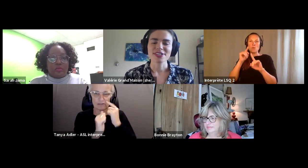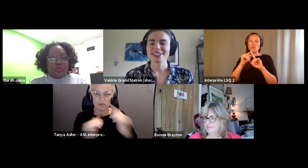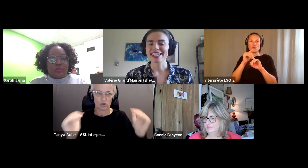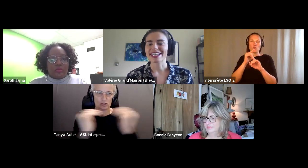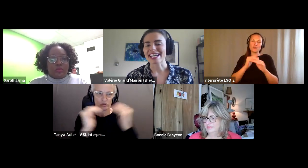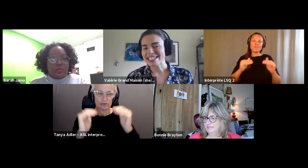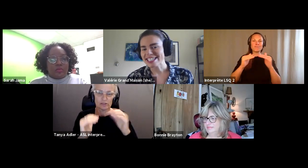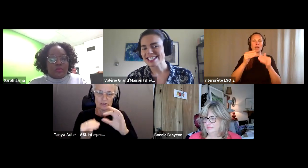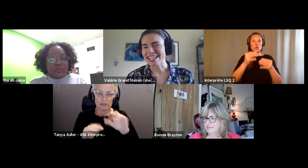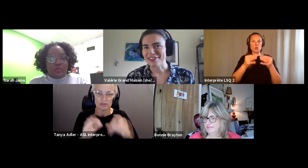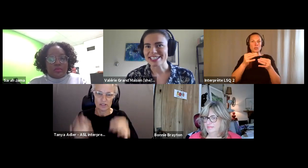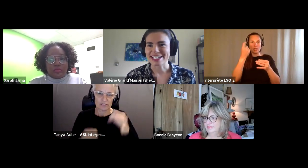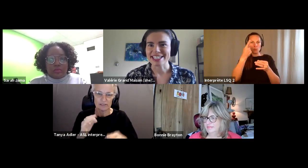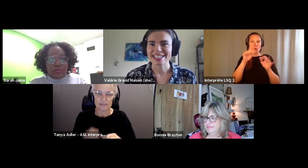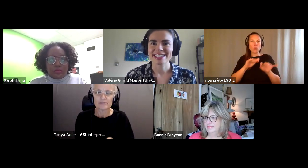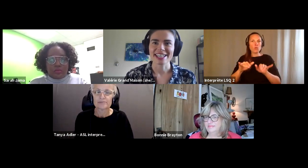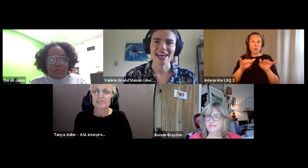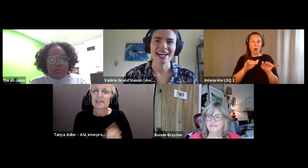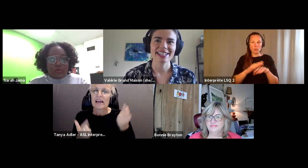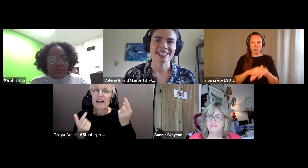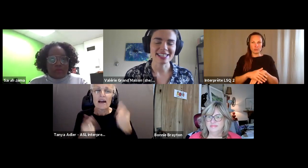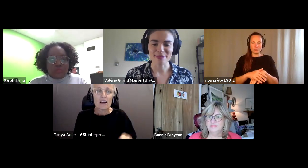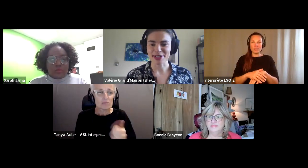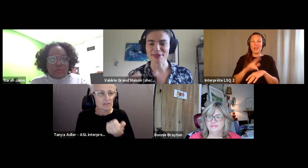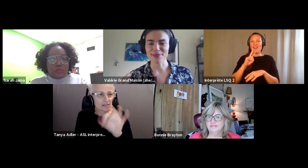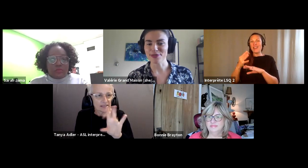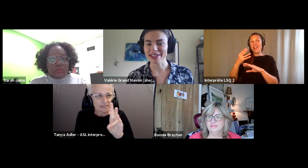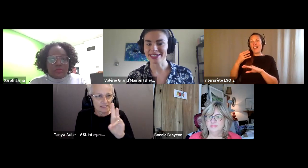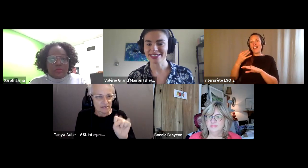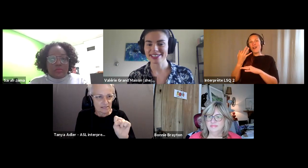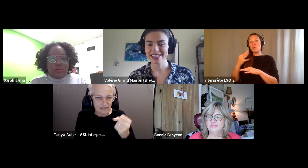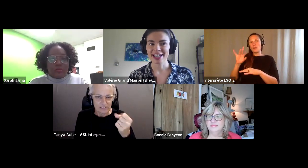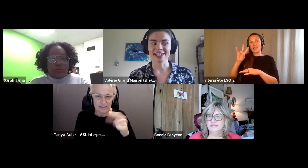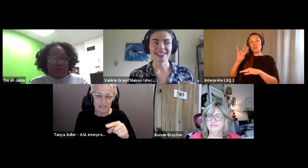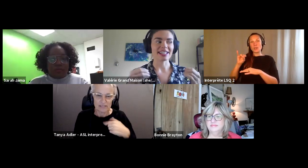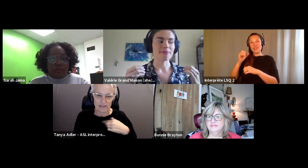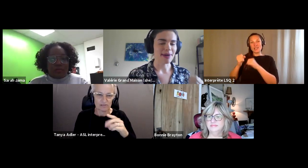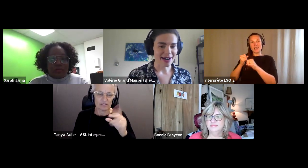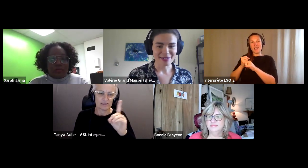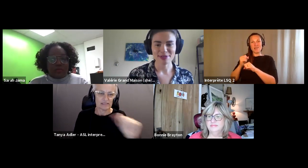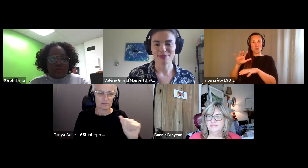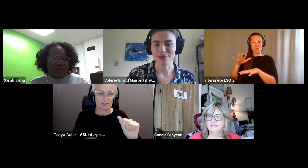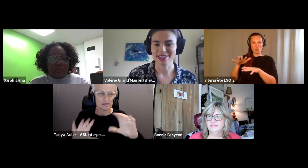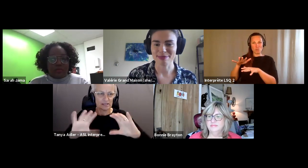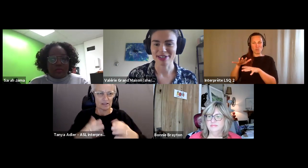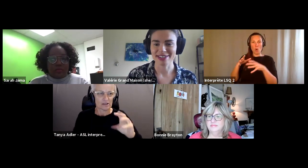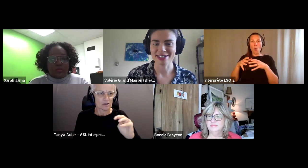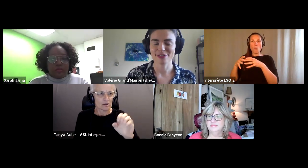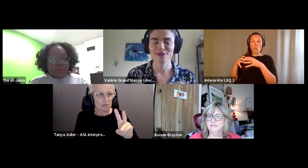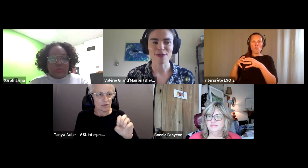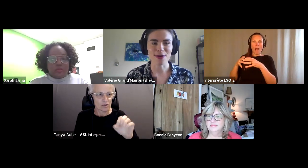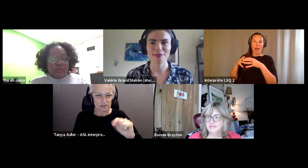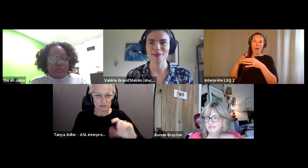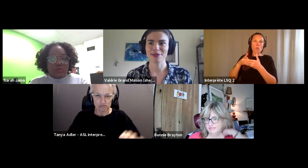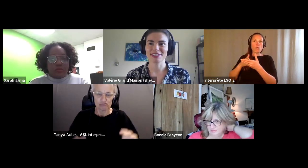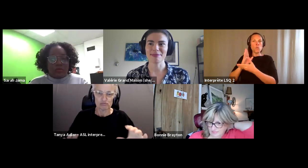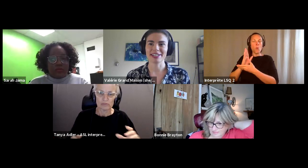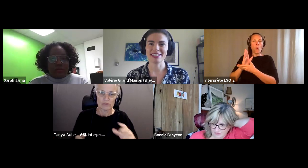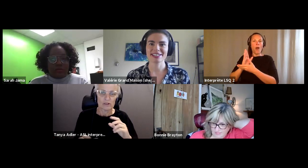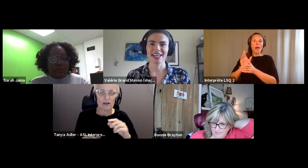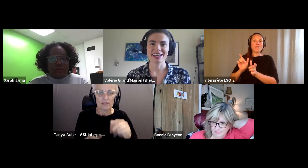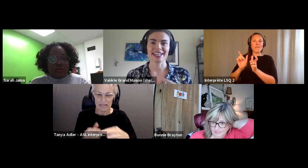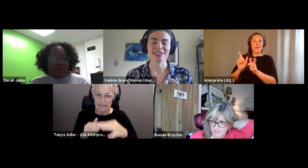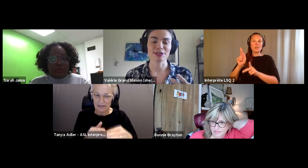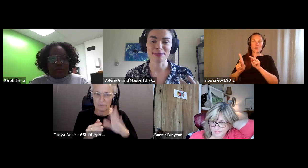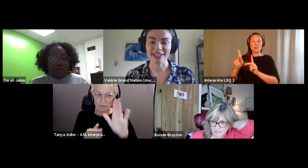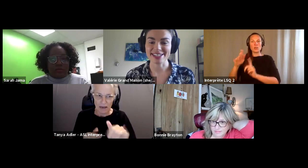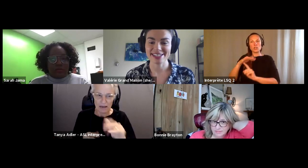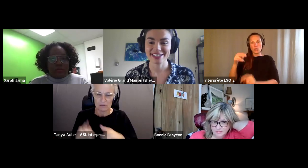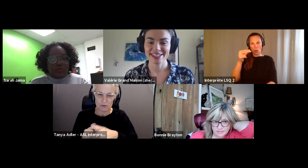Valérie Grand’Maison (she/elle): It was in the 1970s, that a disability movement led by people with disabilities, for people with disabilities that took place.